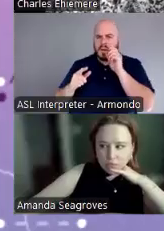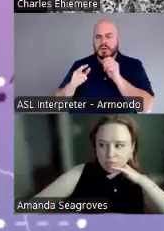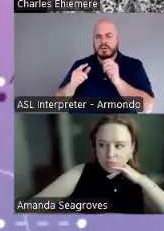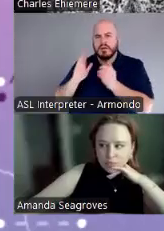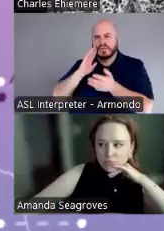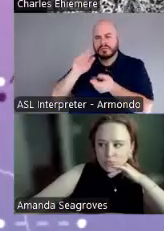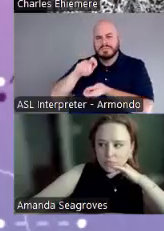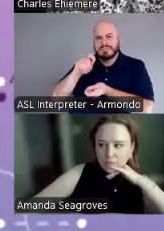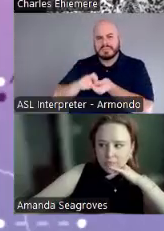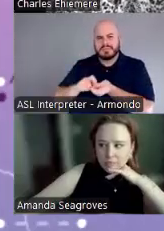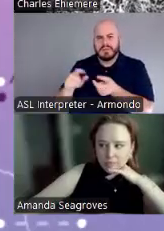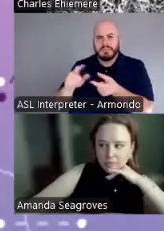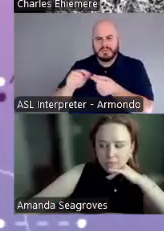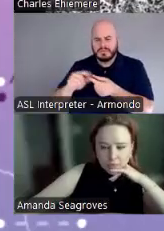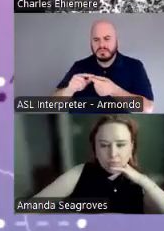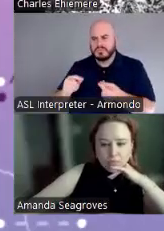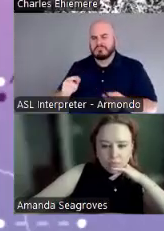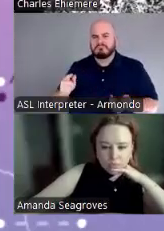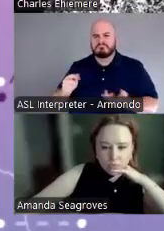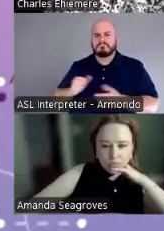I sent it out to a particular group,